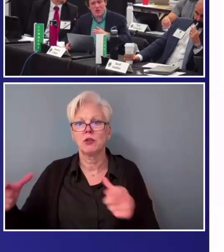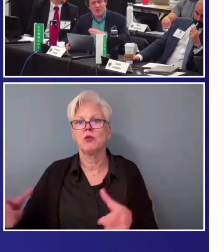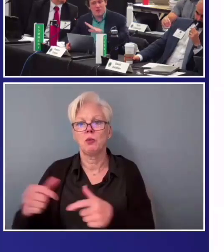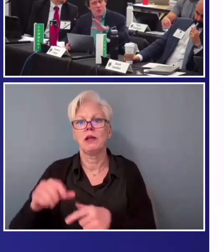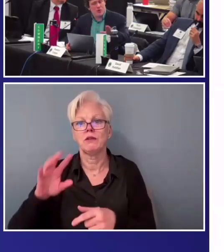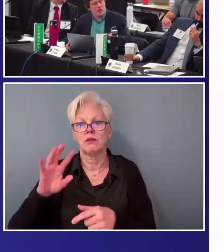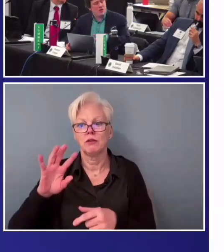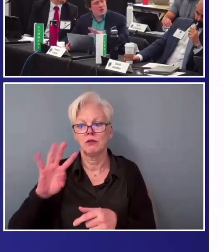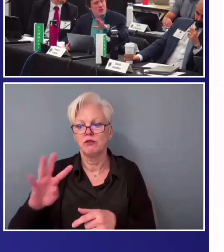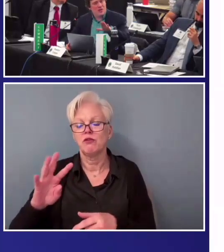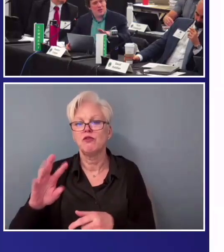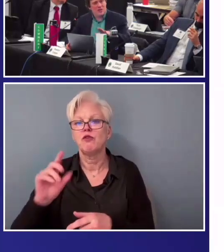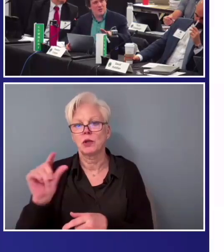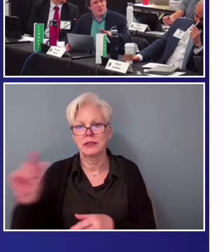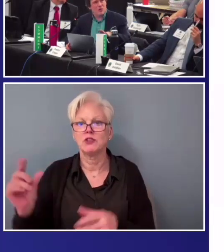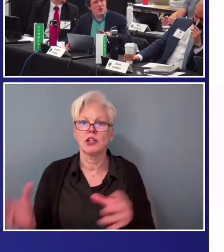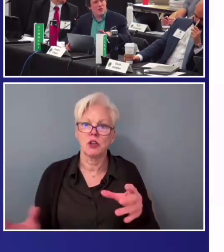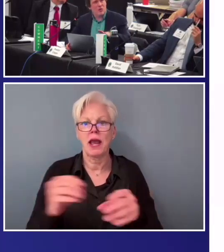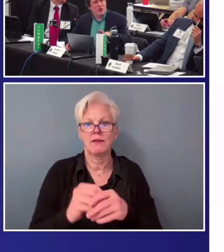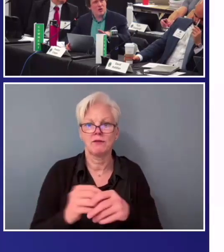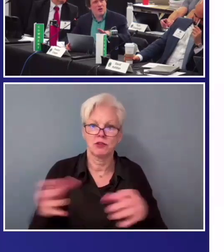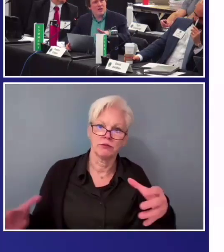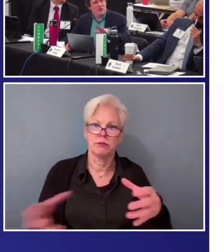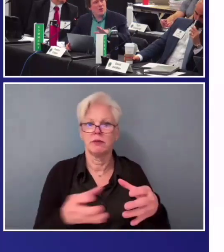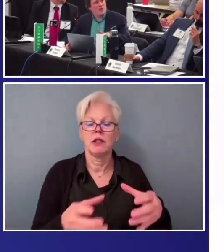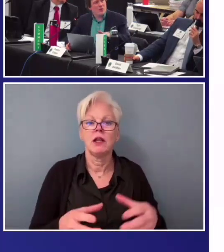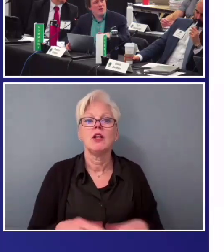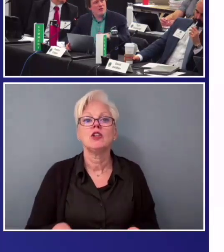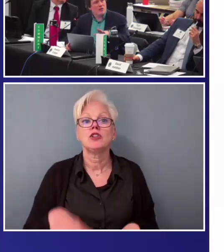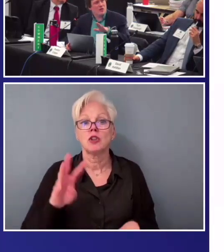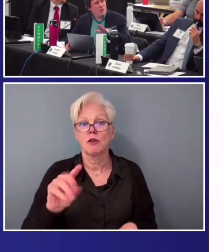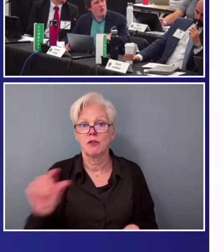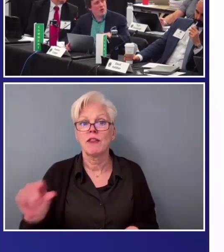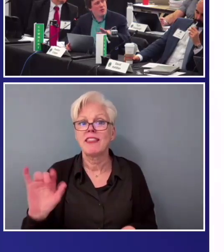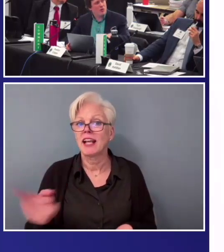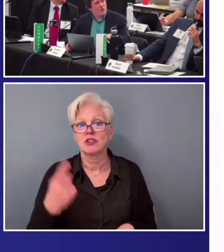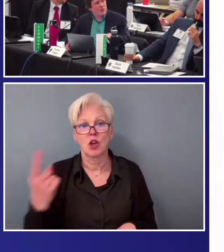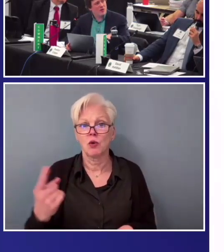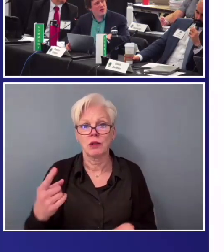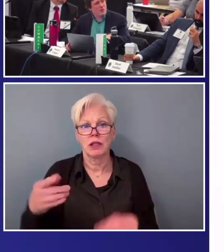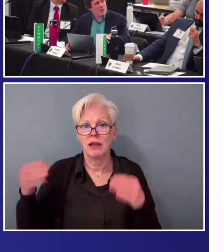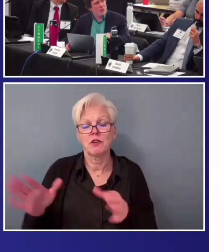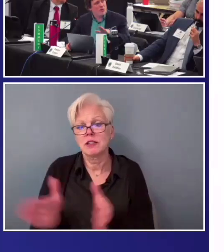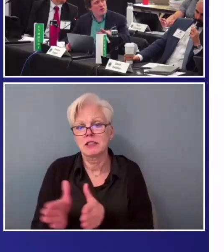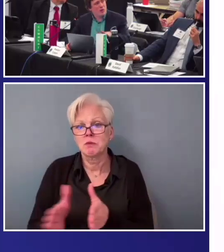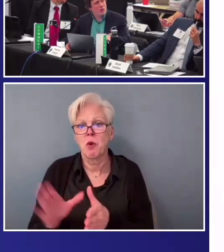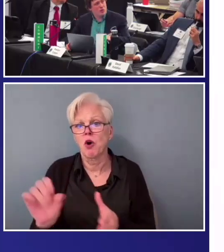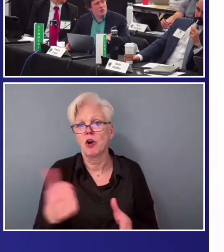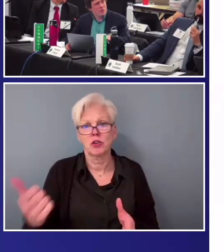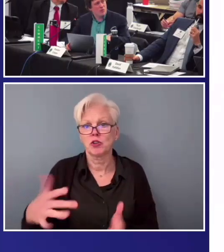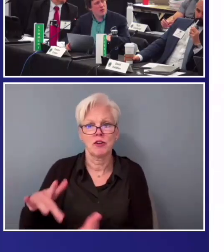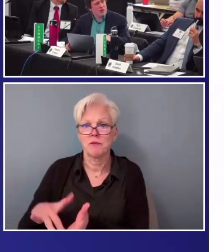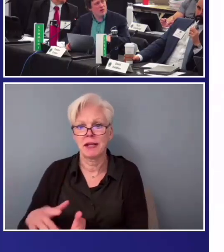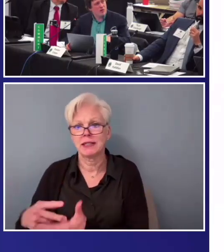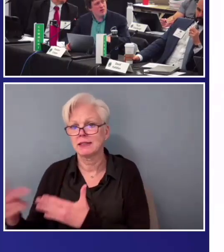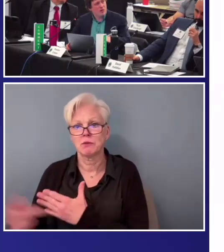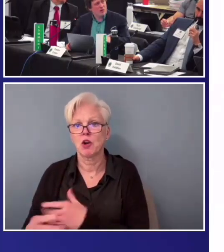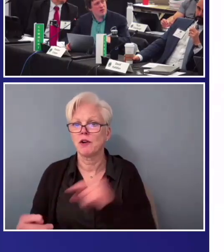at the four-digit, like CIP code level, that's only speaking for the small alternative medicine program, not the large nursing program. Right? I believe so.